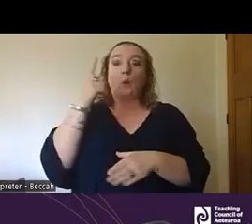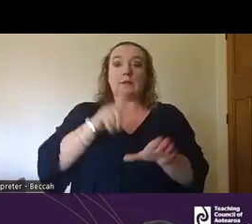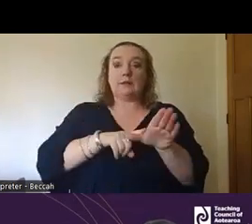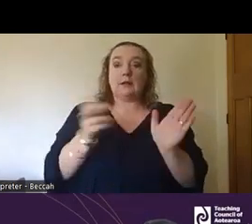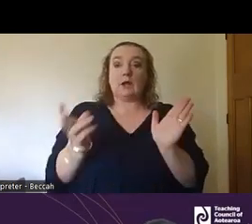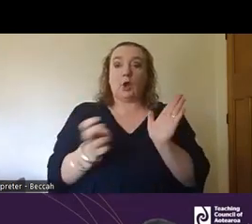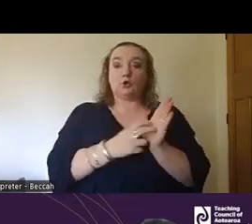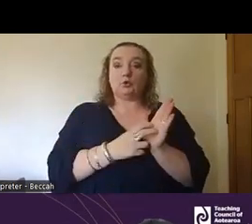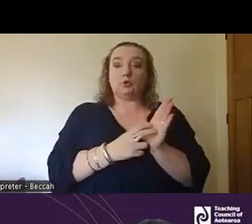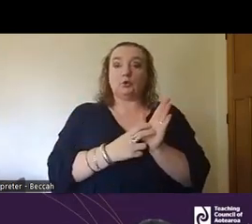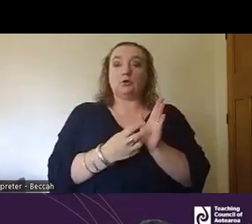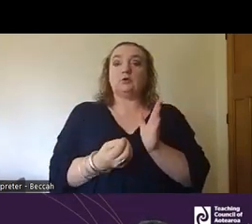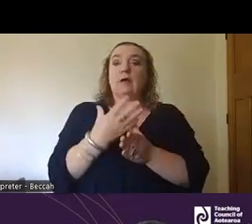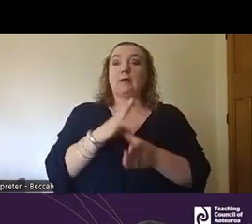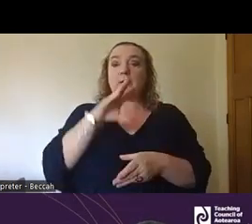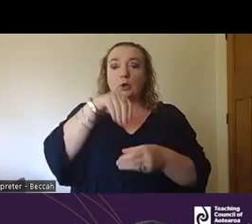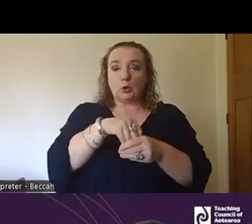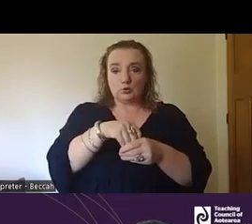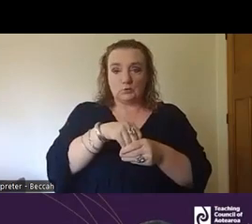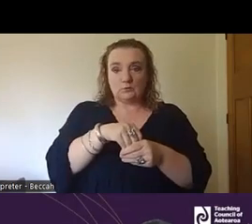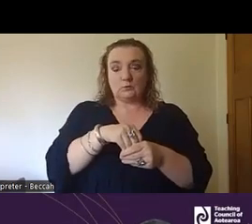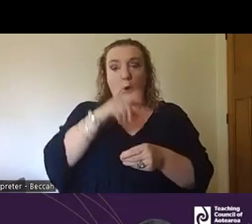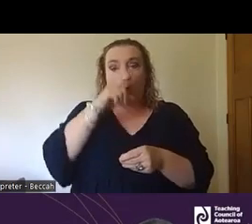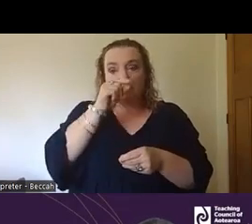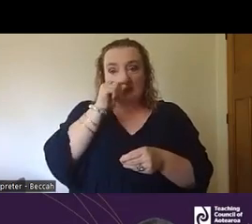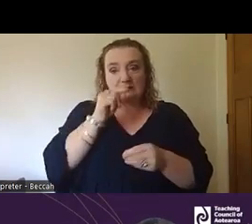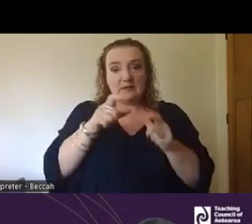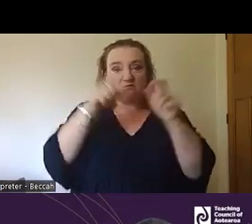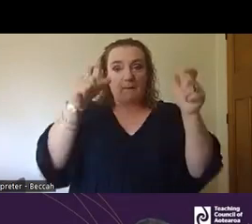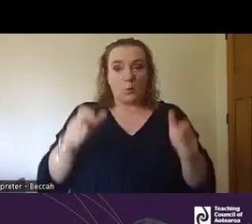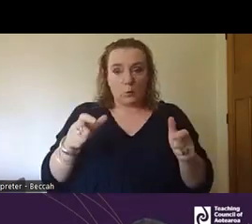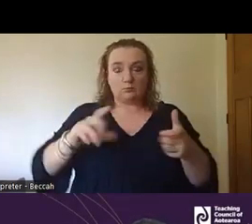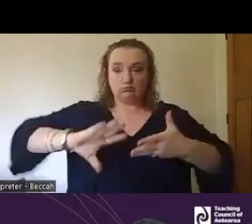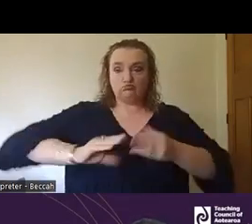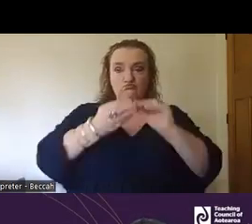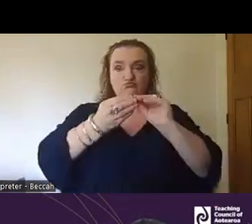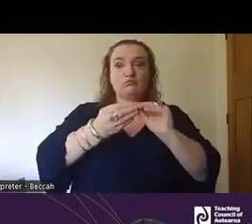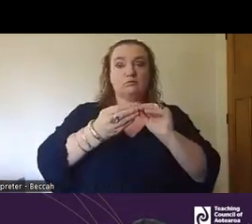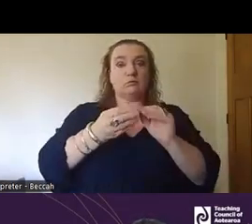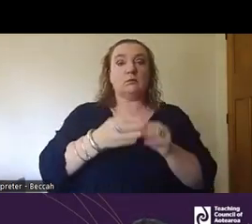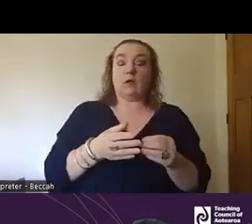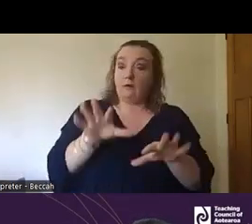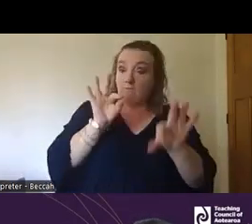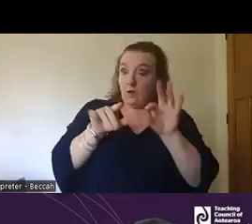of an inclusive education competency framework. And I invite anyone who's here today,